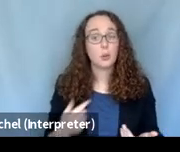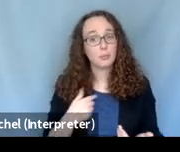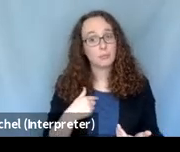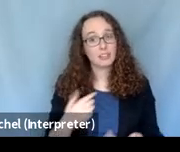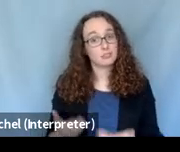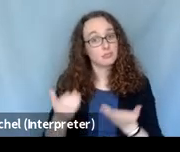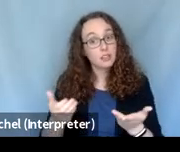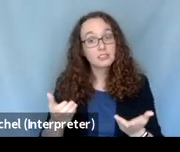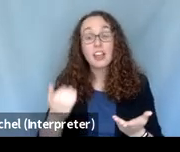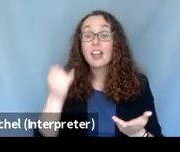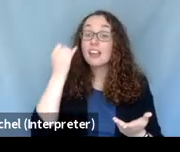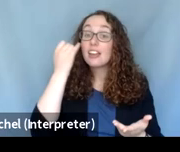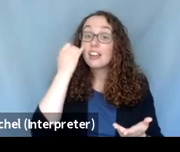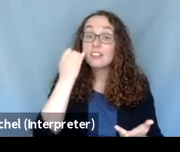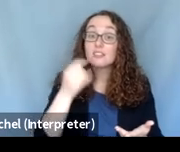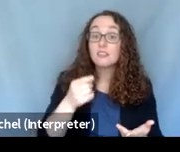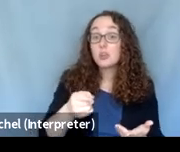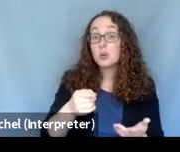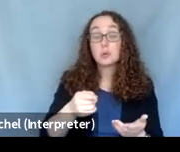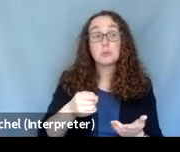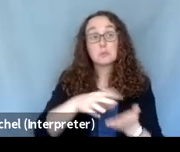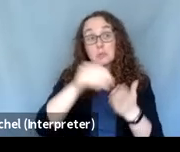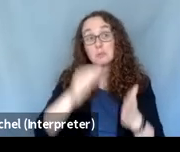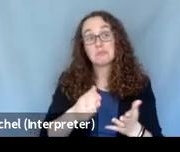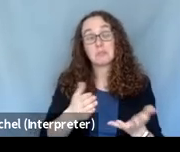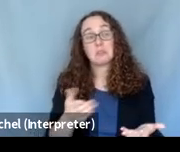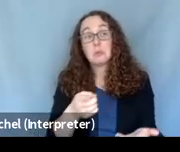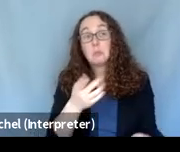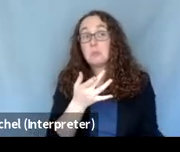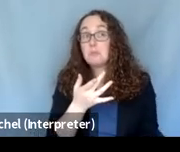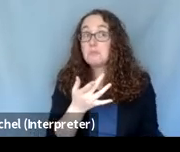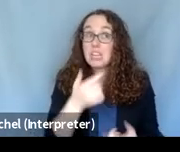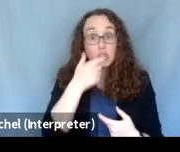encourage you to buy the software - but maybe YouTube the software